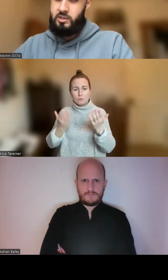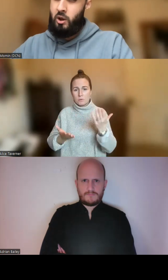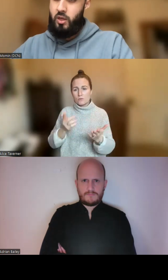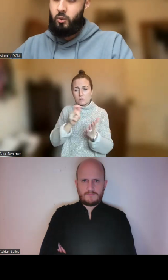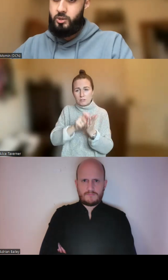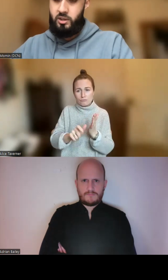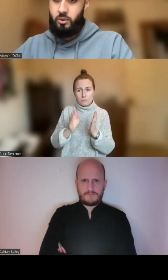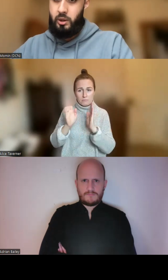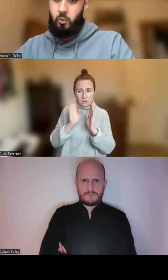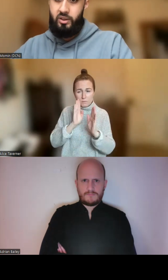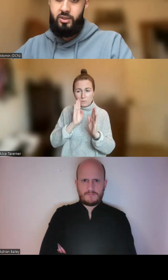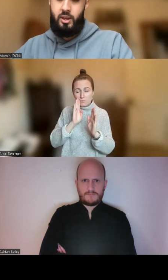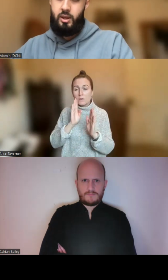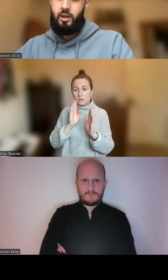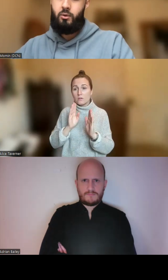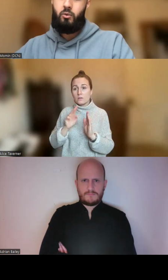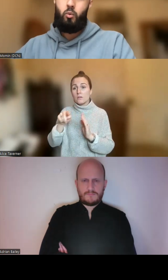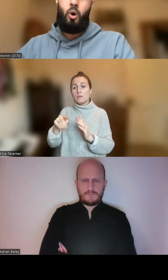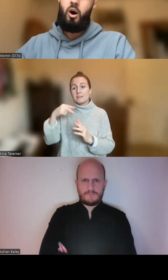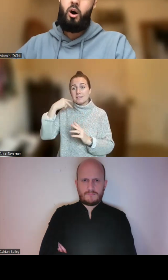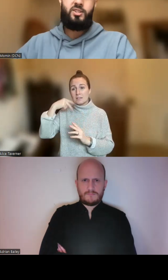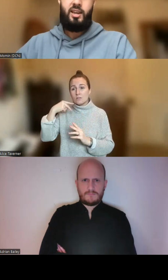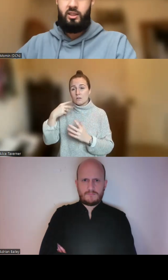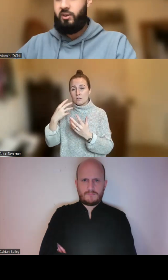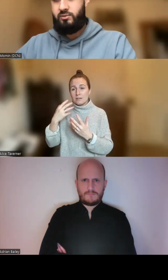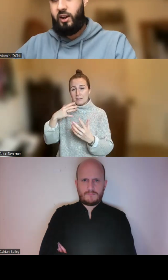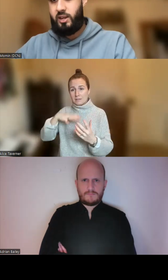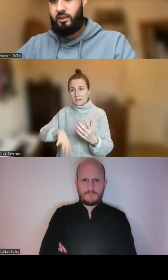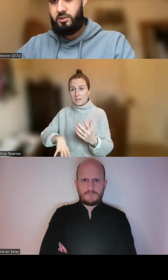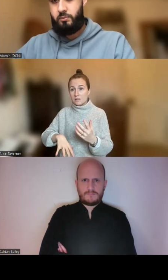There's a lot that goes into it with what are you saying in the first five seconds?